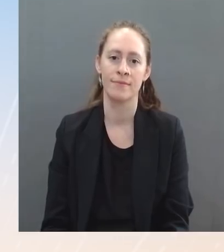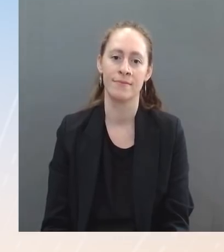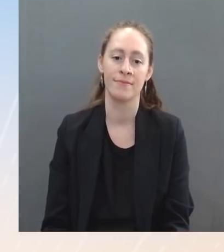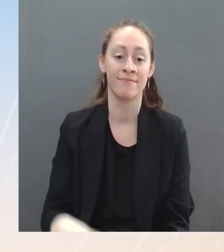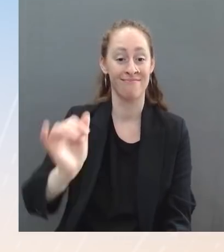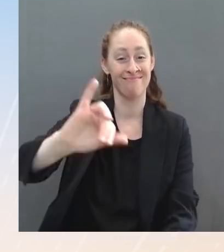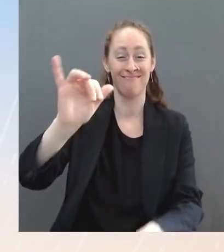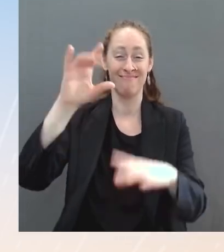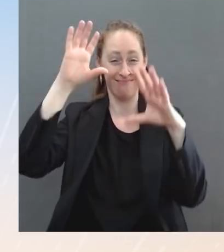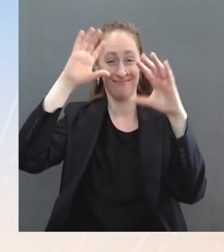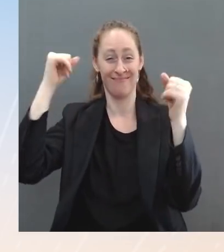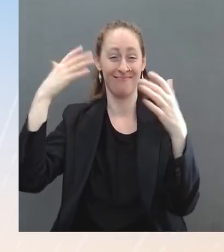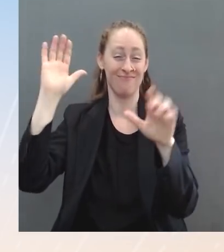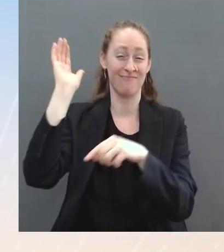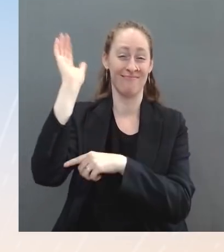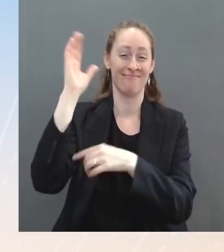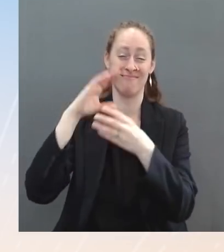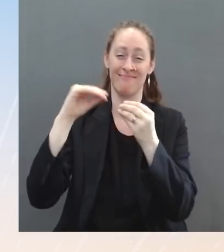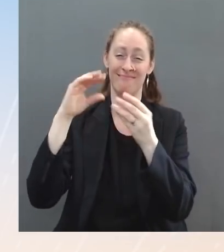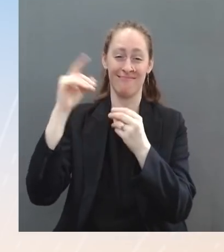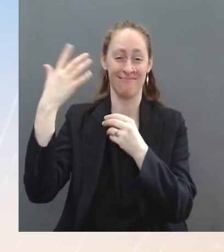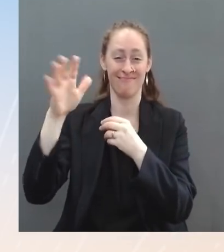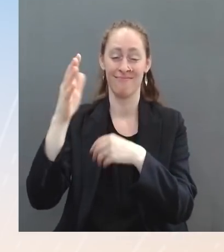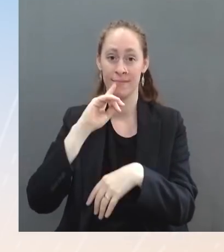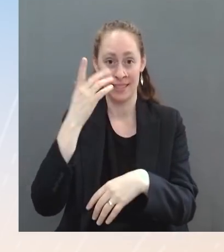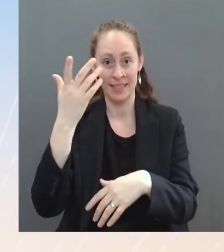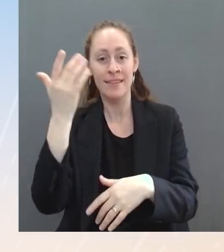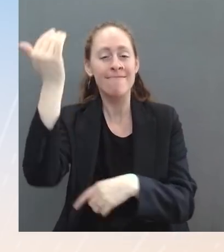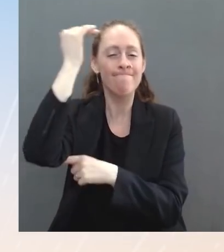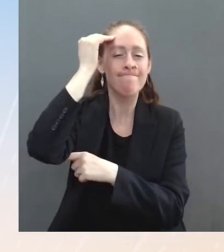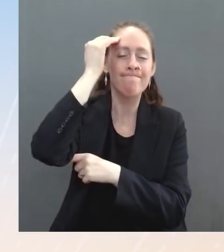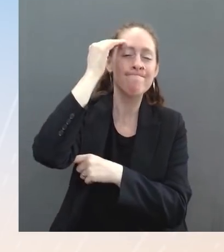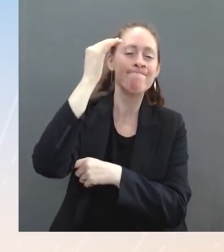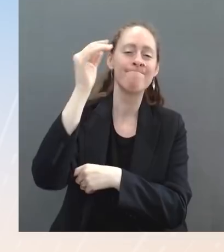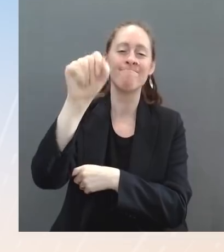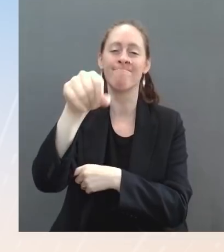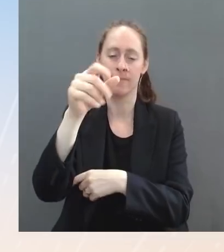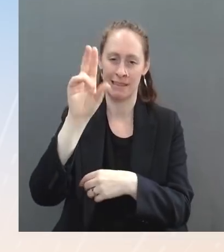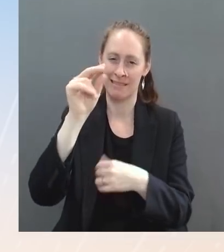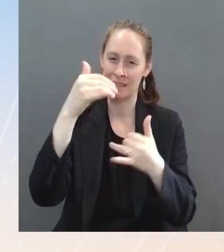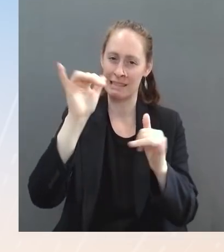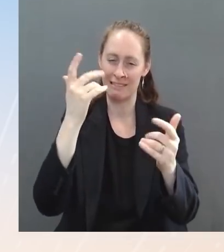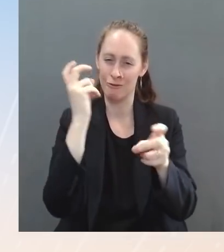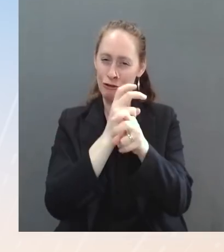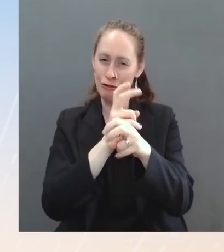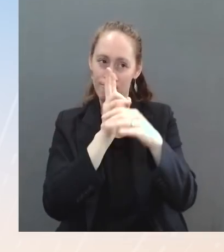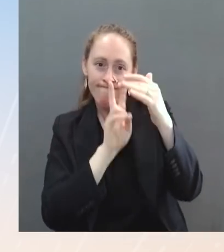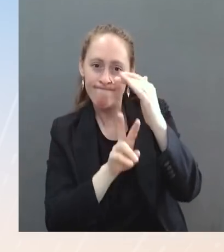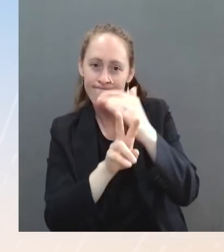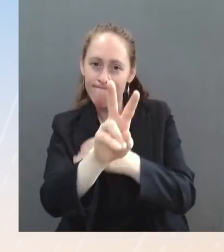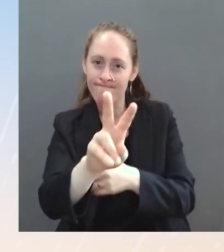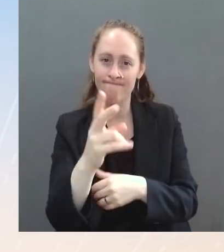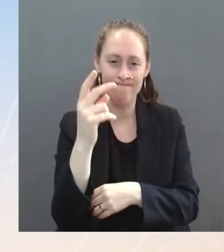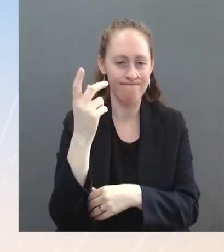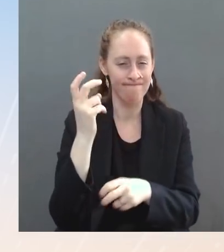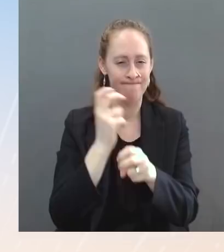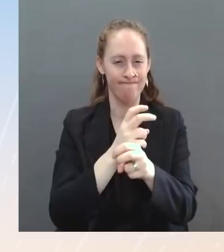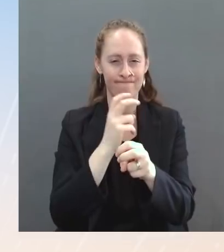the market price is impossible to predict with certainty. One thing that I will say for sure is that as the price of oil comes down,